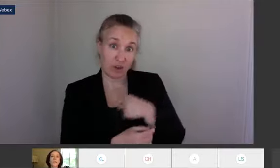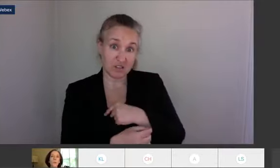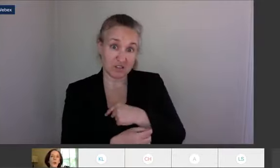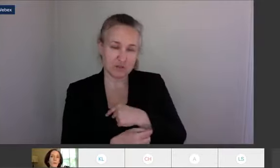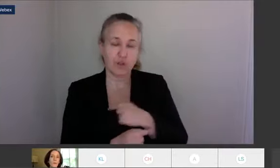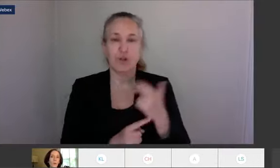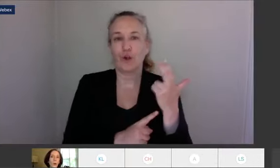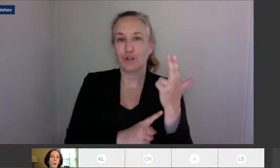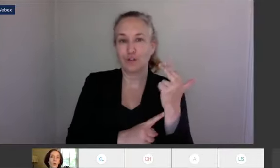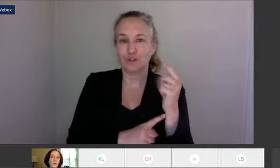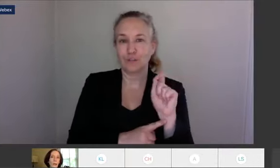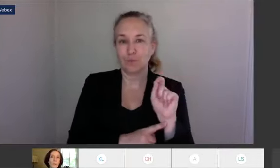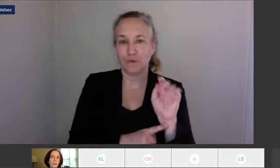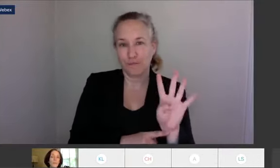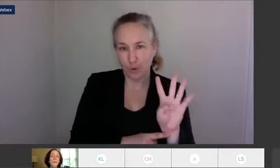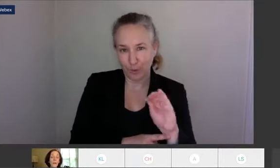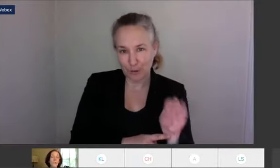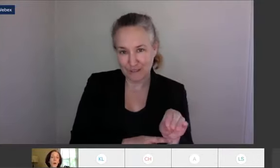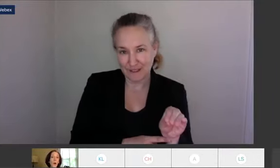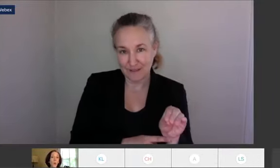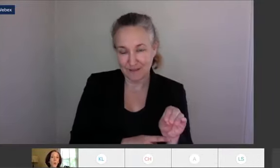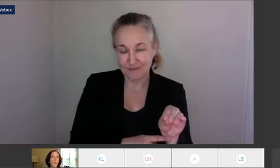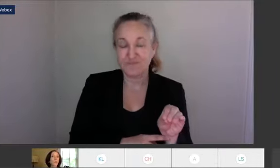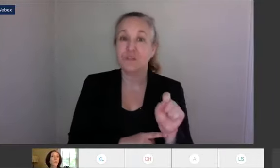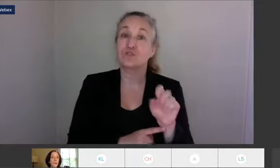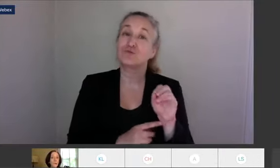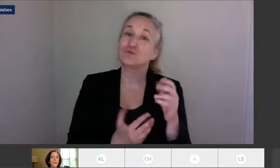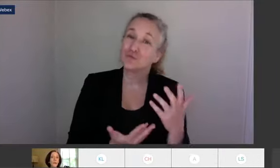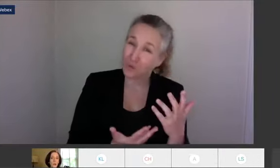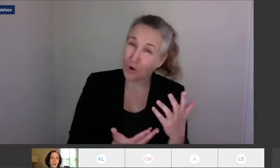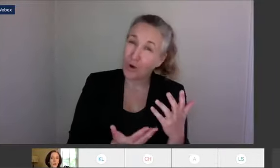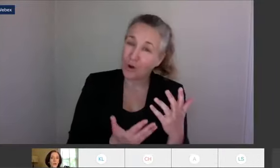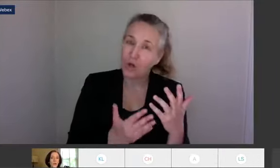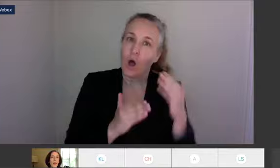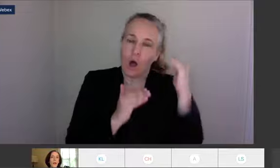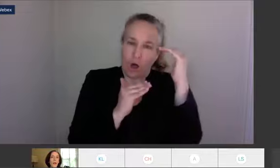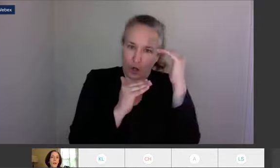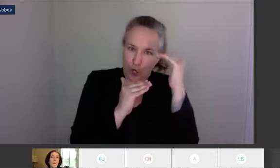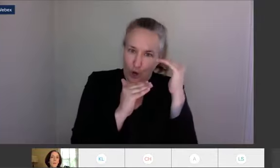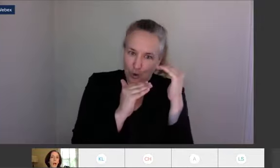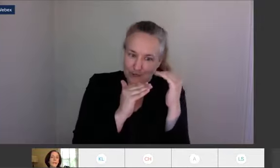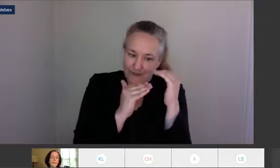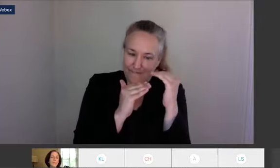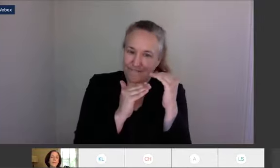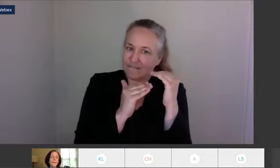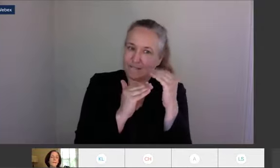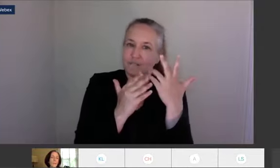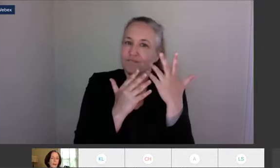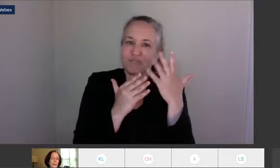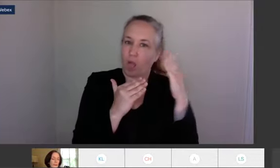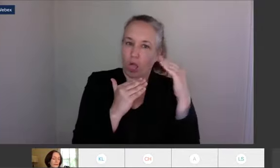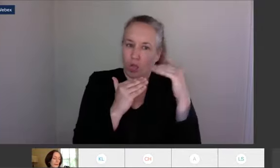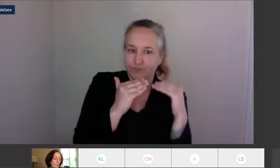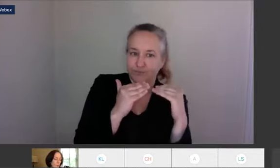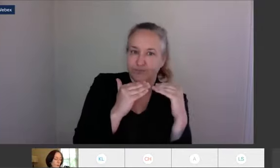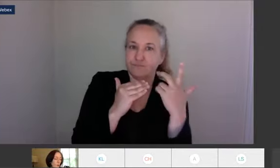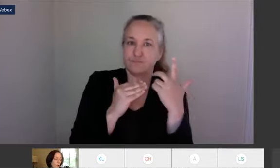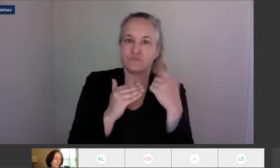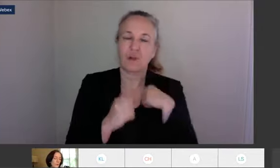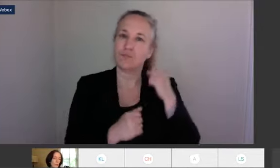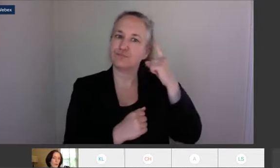point four percent so we're really close I suspect that they will be looking for